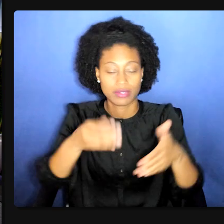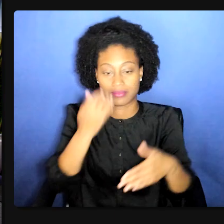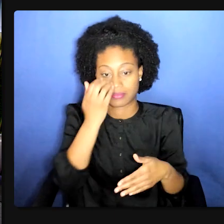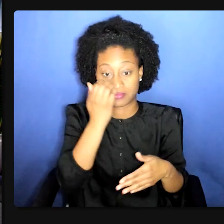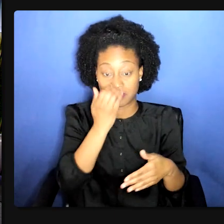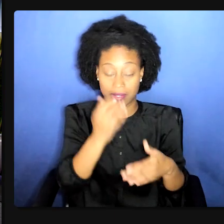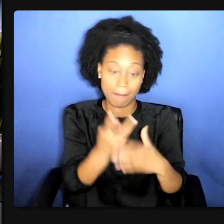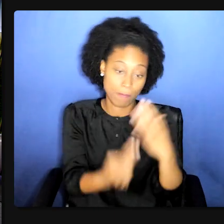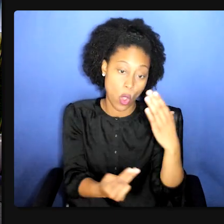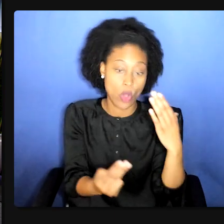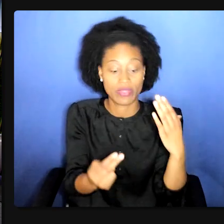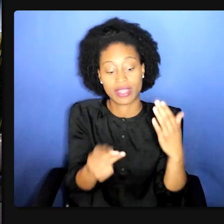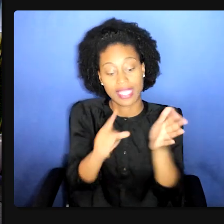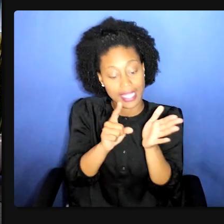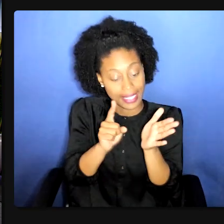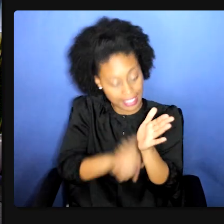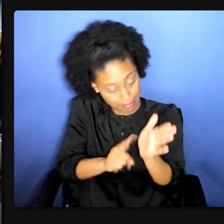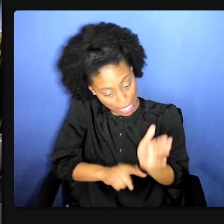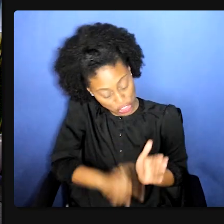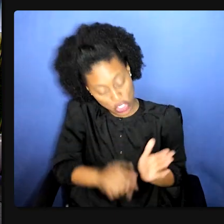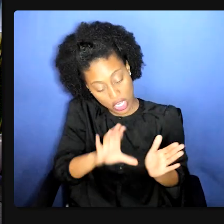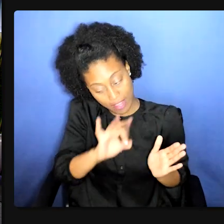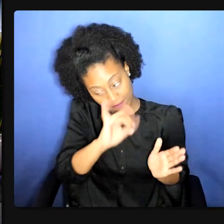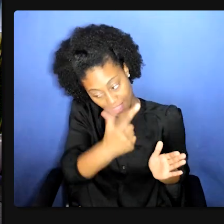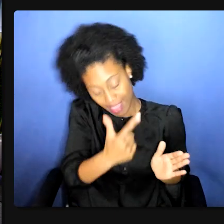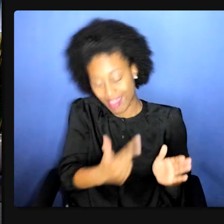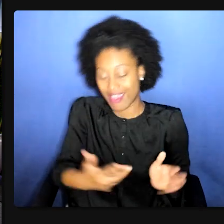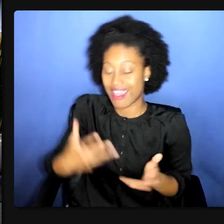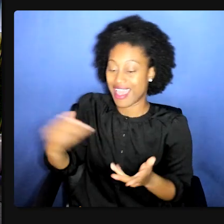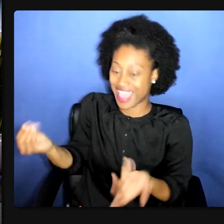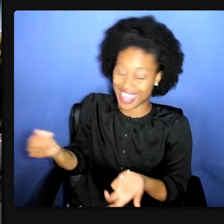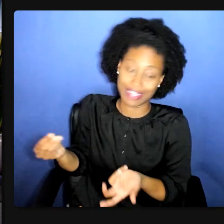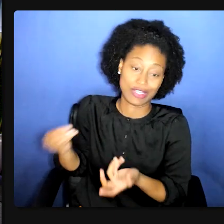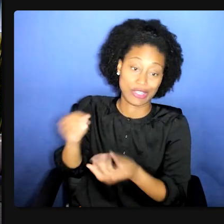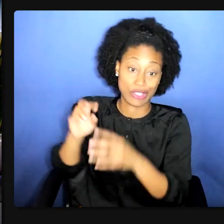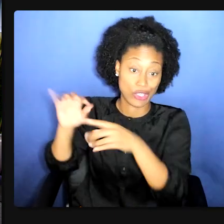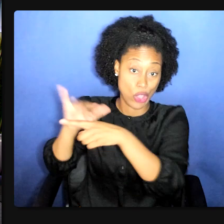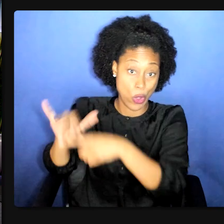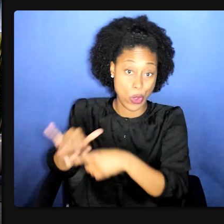you know both inspector configurability and code configurability so you know if you don't want to